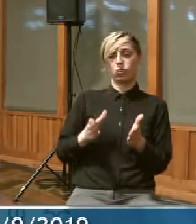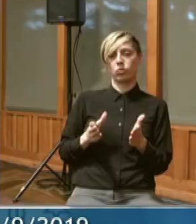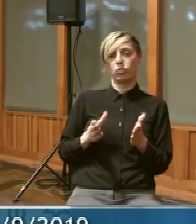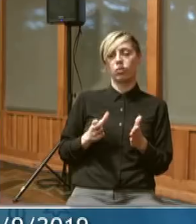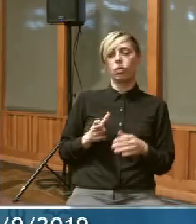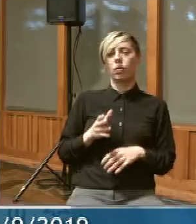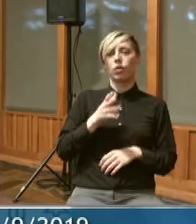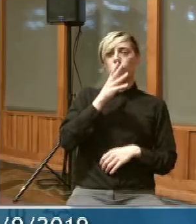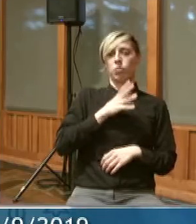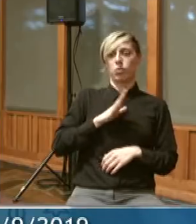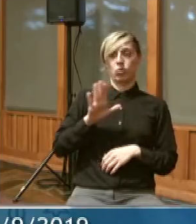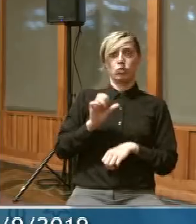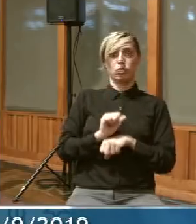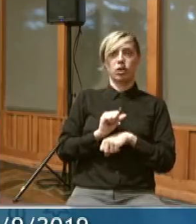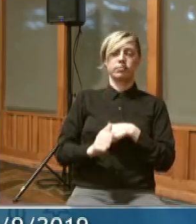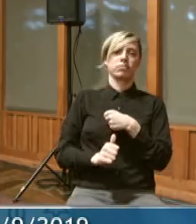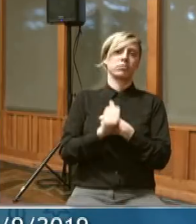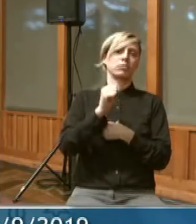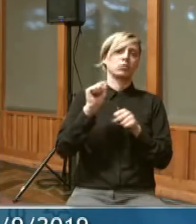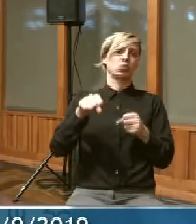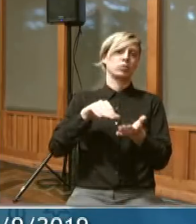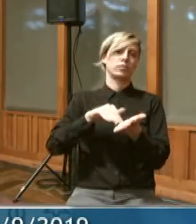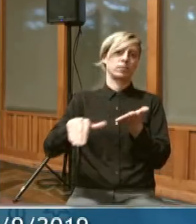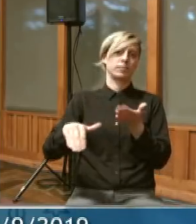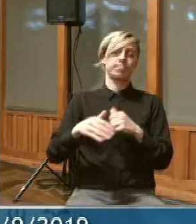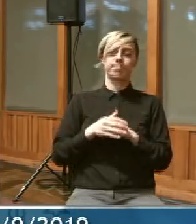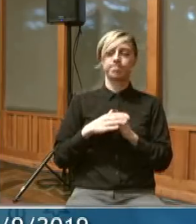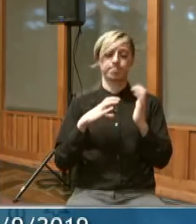I WOULD LIKE TO READ A STATEMENT FROM ONE OF OUR WORKERS IN OUR